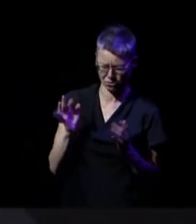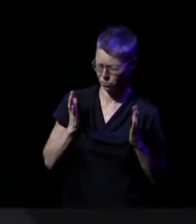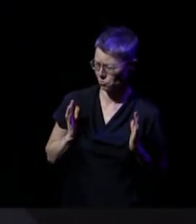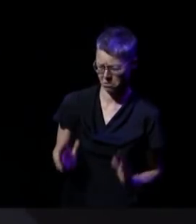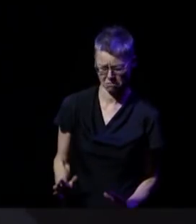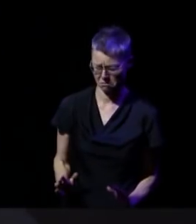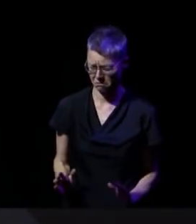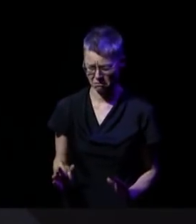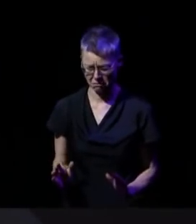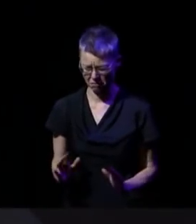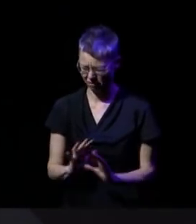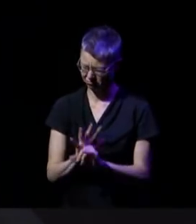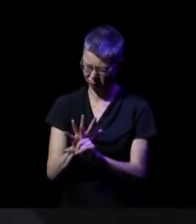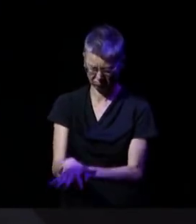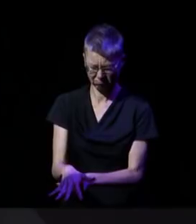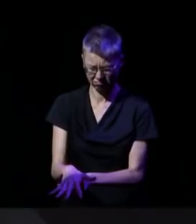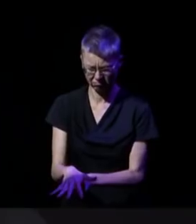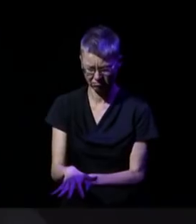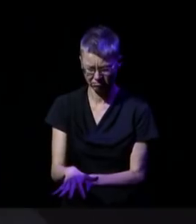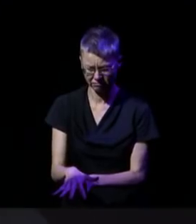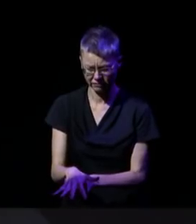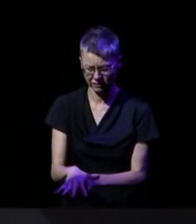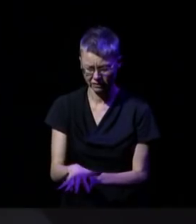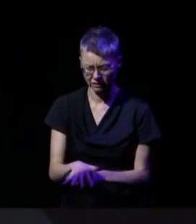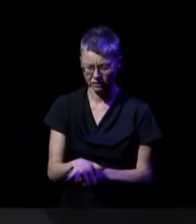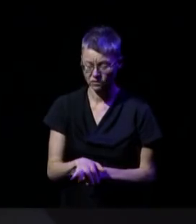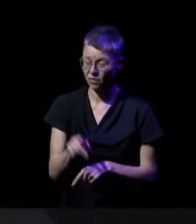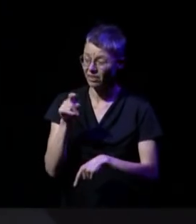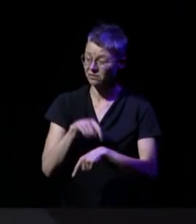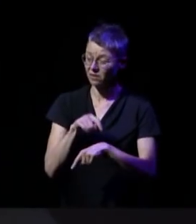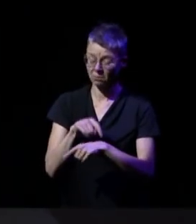And so there was that moment and a real realisation